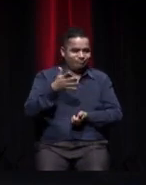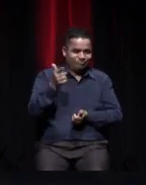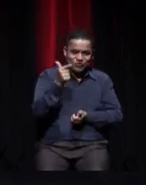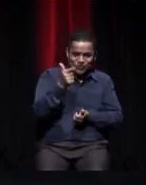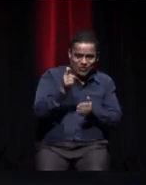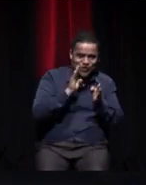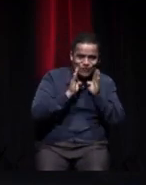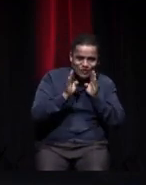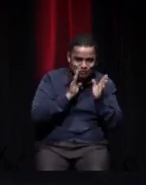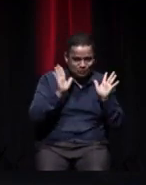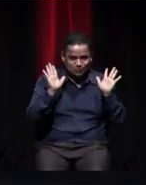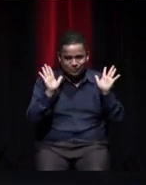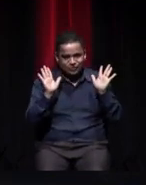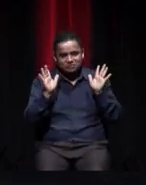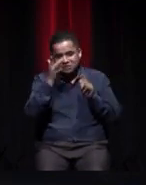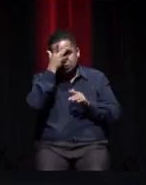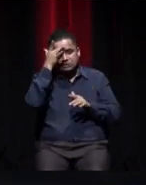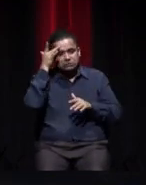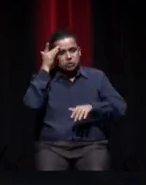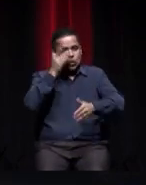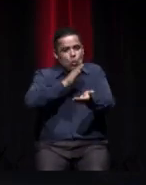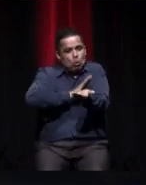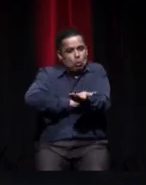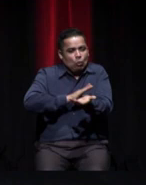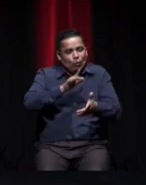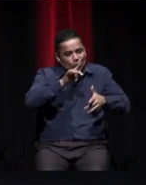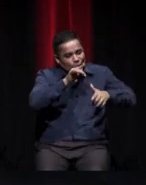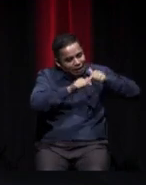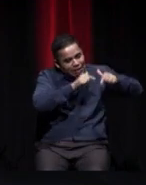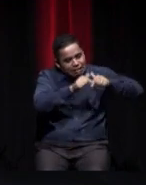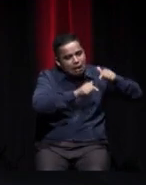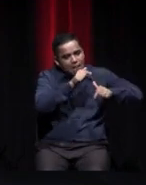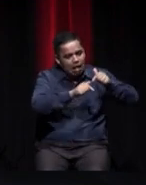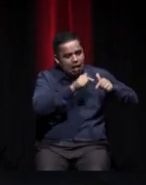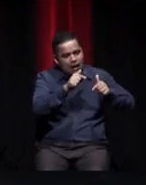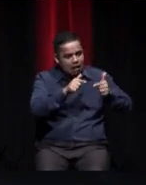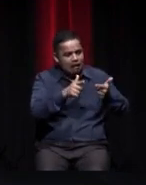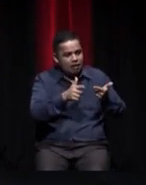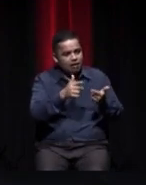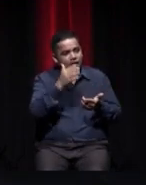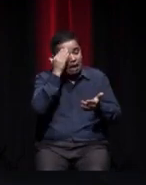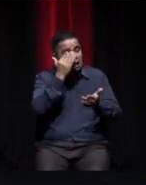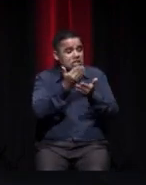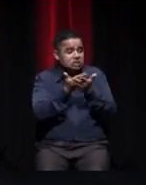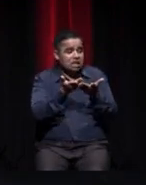Facebook slaves, working for free believing to be having fun,